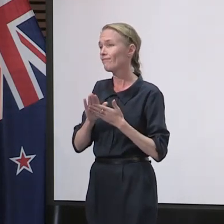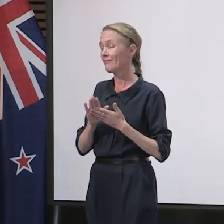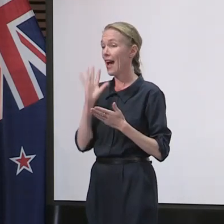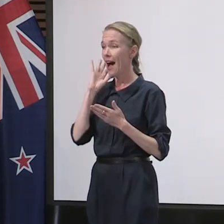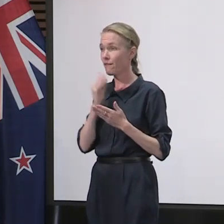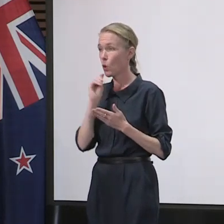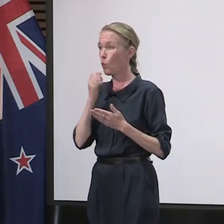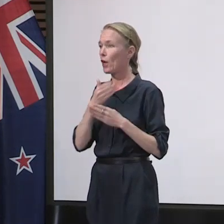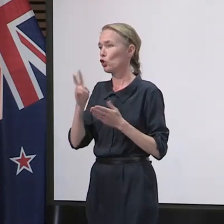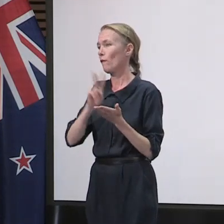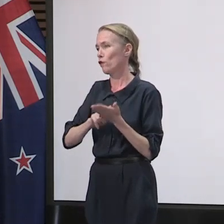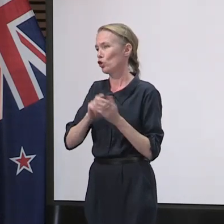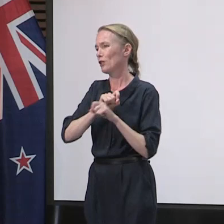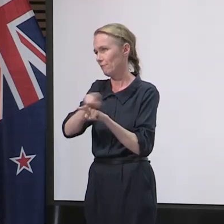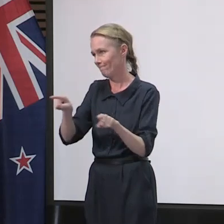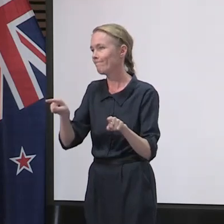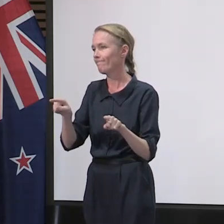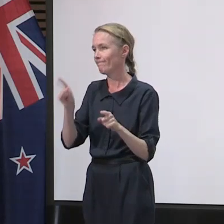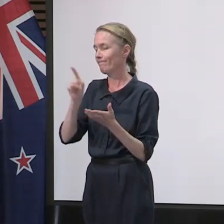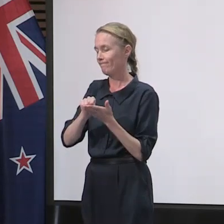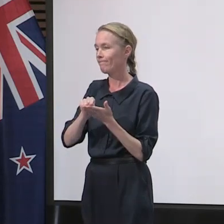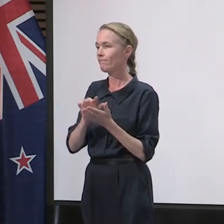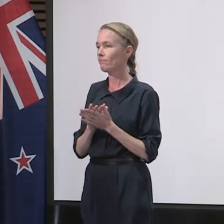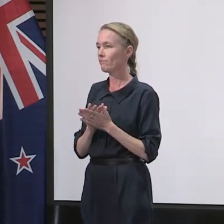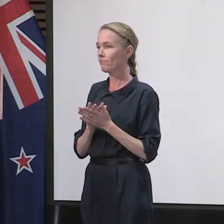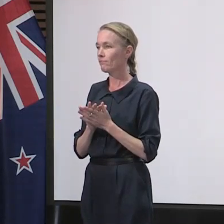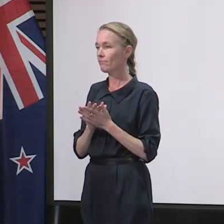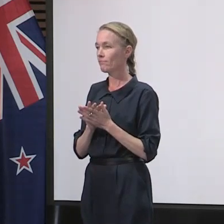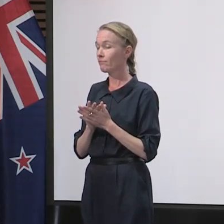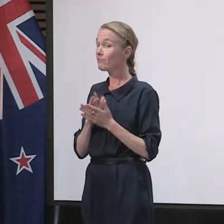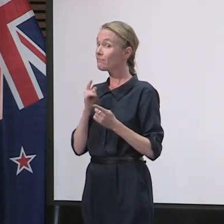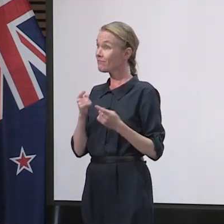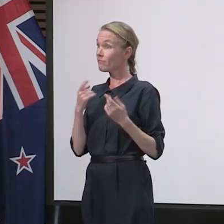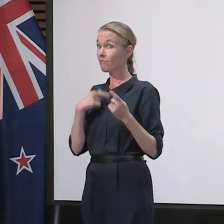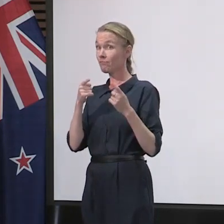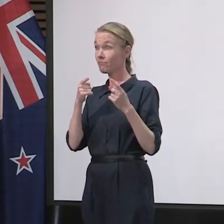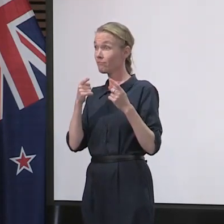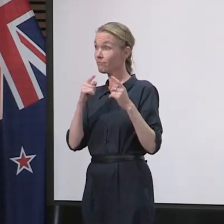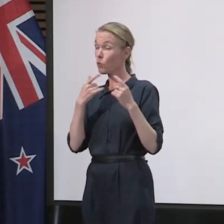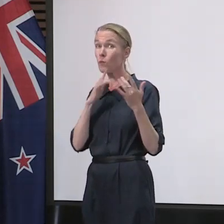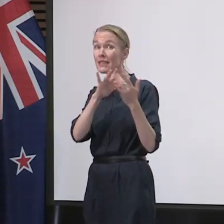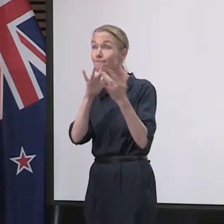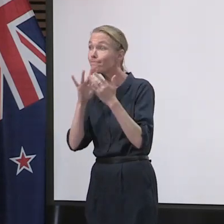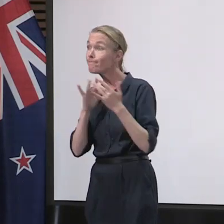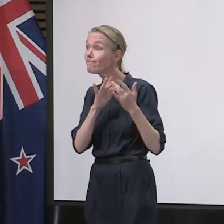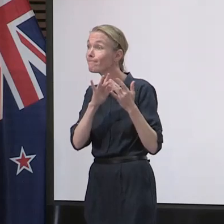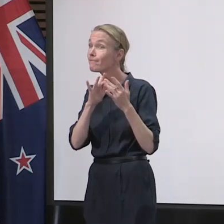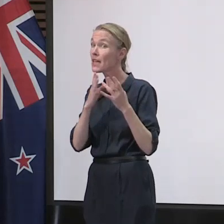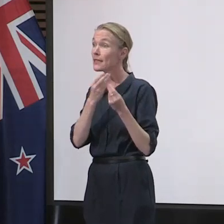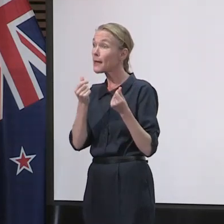know. The first update or ironing out any of the bugs will be released this afternoon. We're talking about